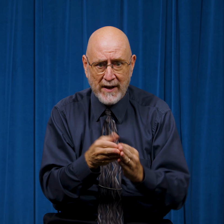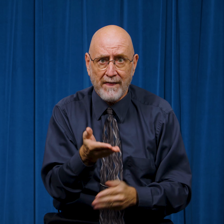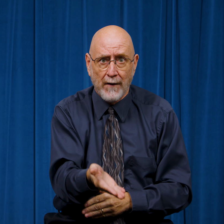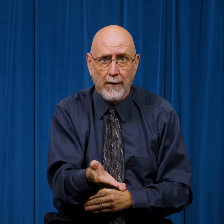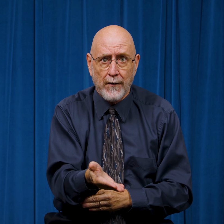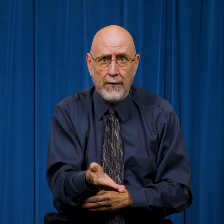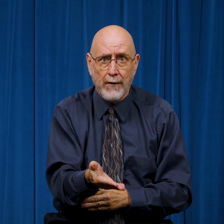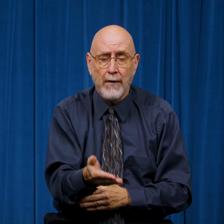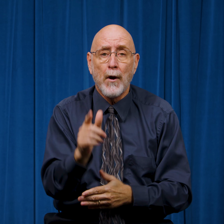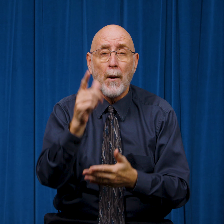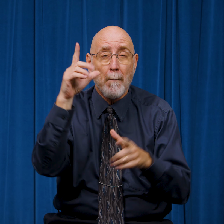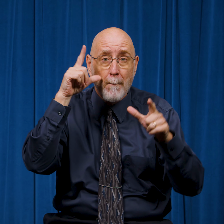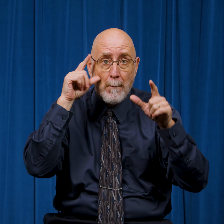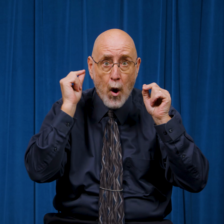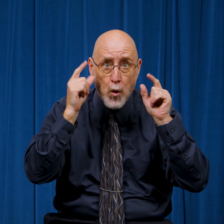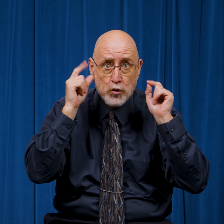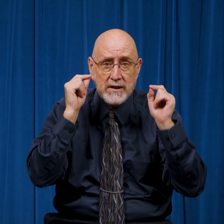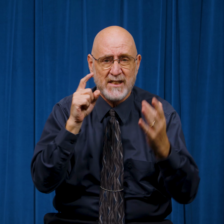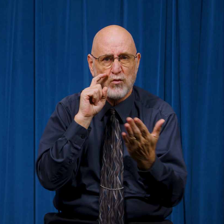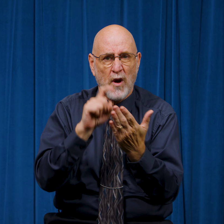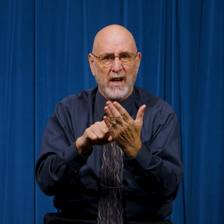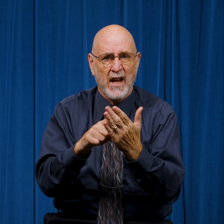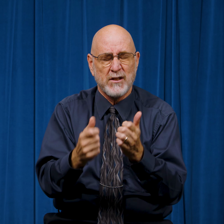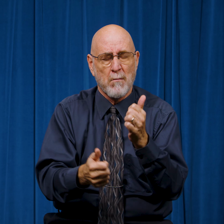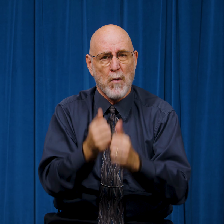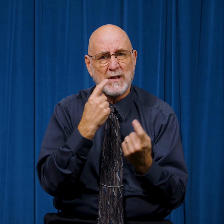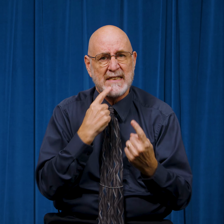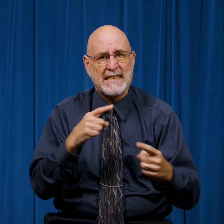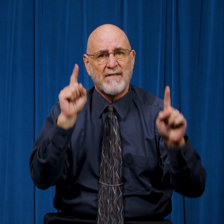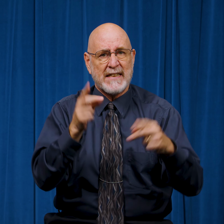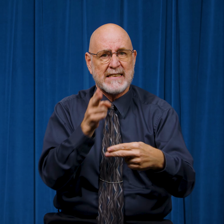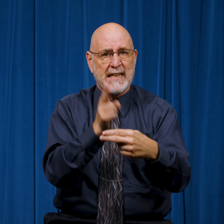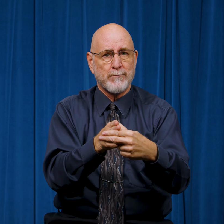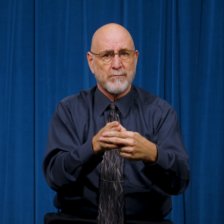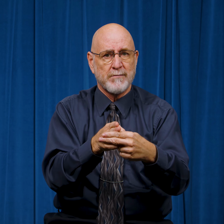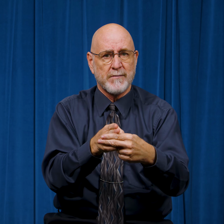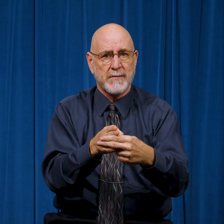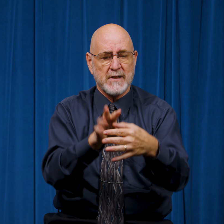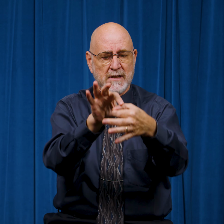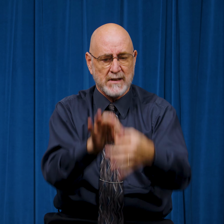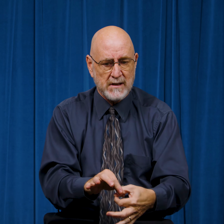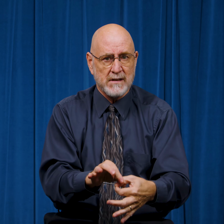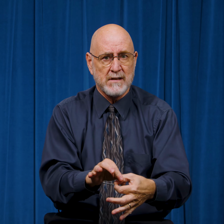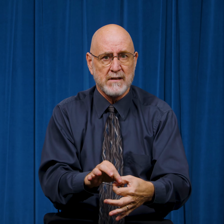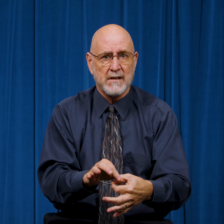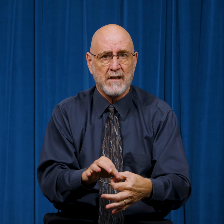Moses is recognized as one of the most significant names attached with this concept.